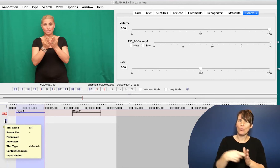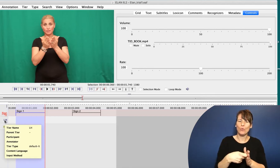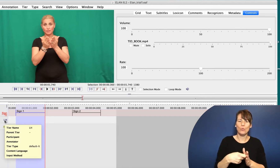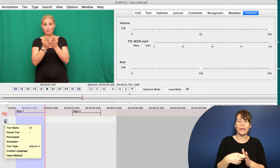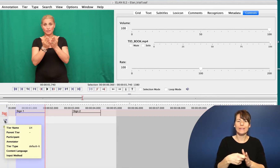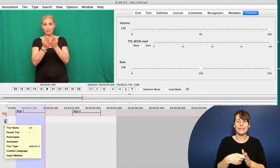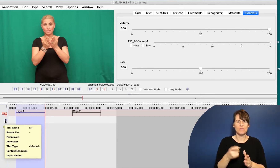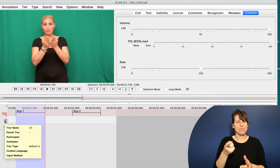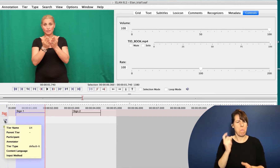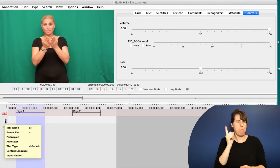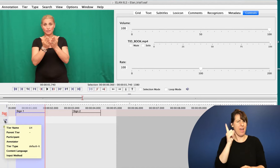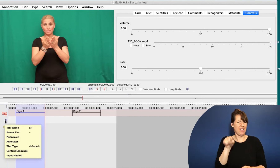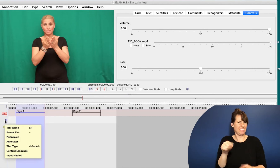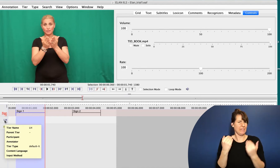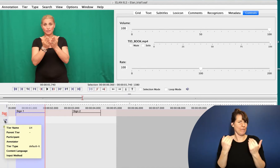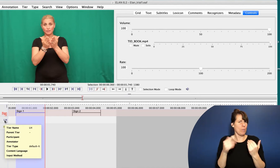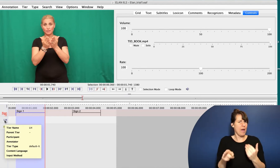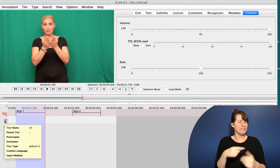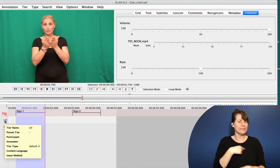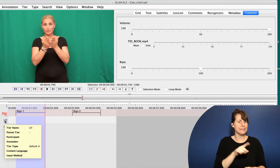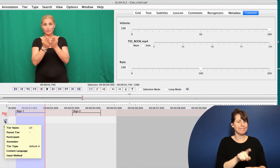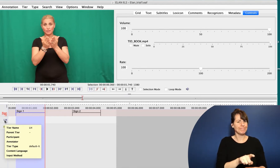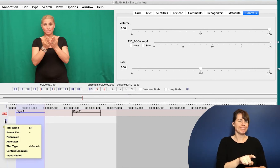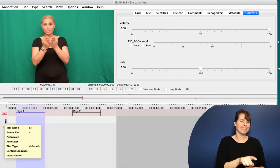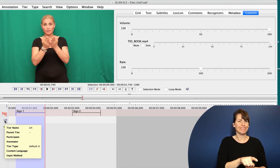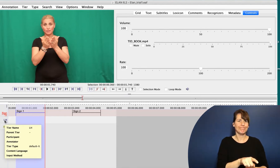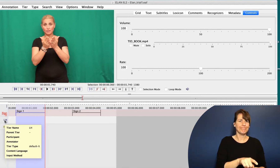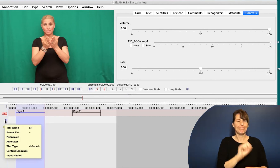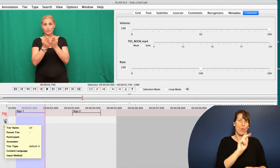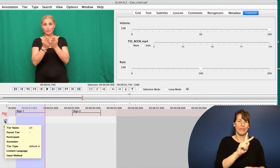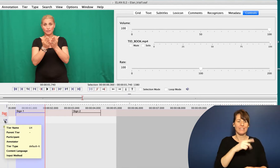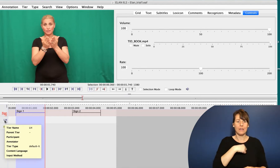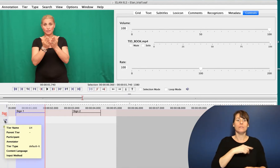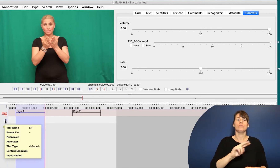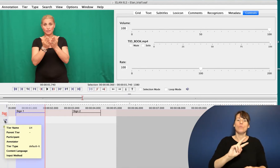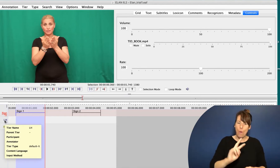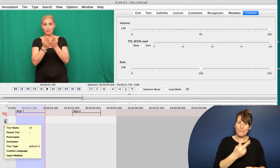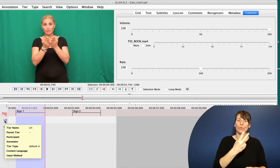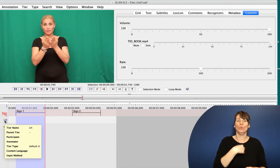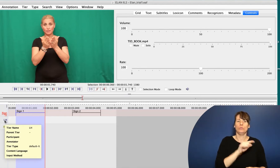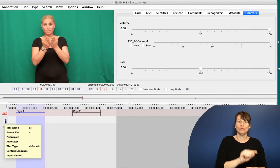and annotator, and it is good to have this kind of information for all the tiers that you create.